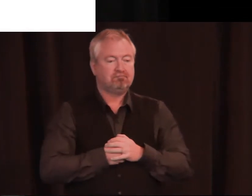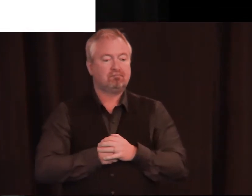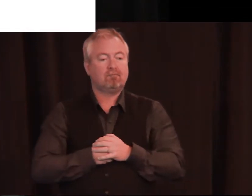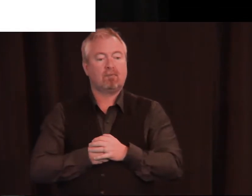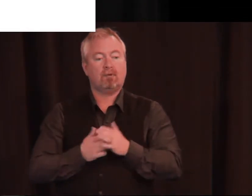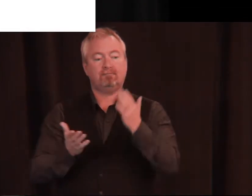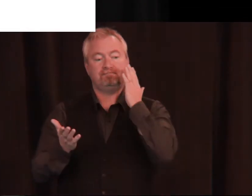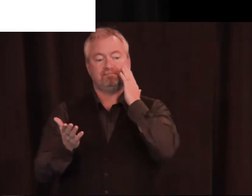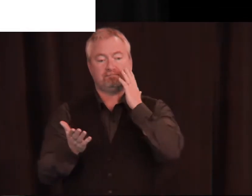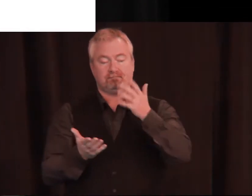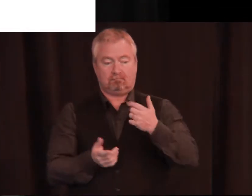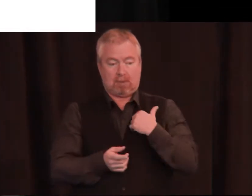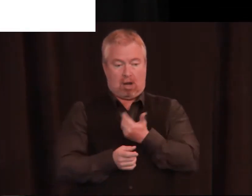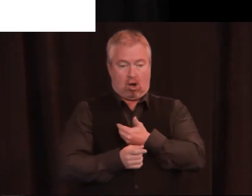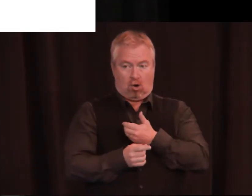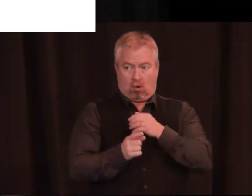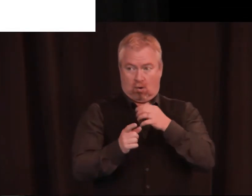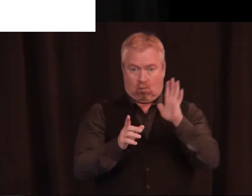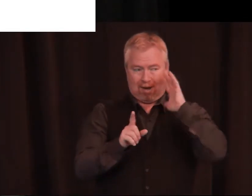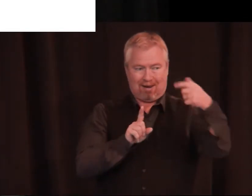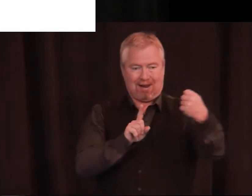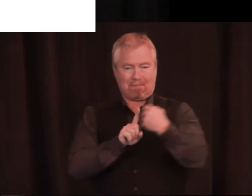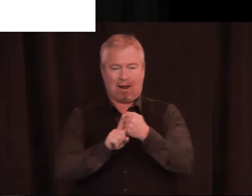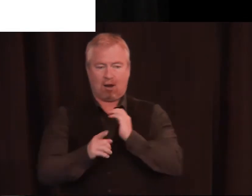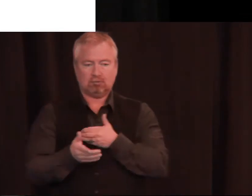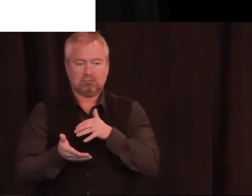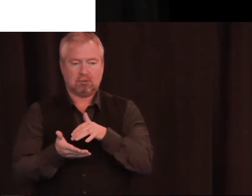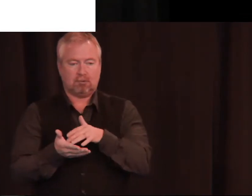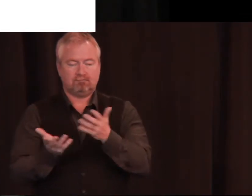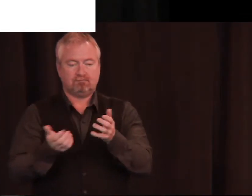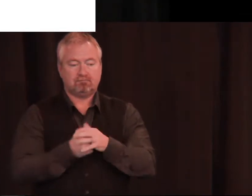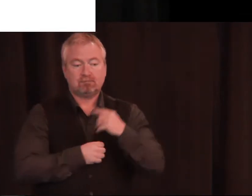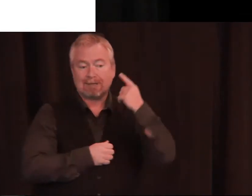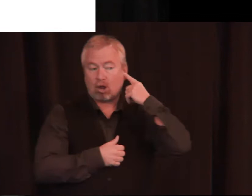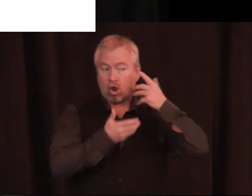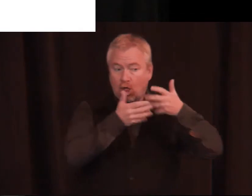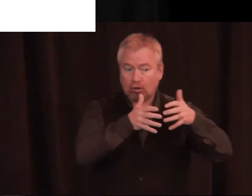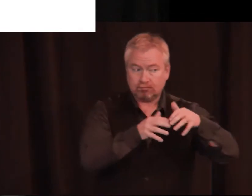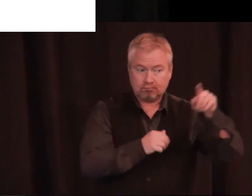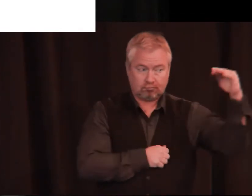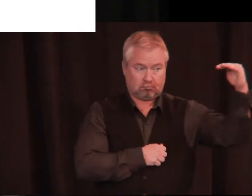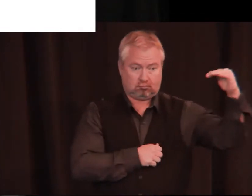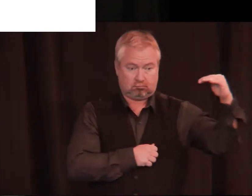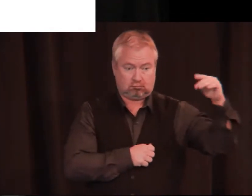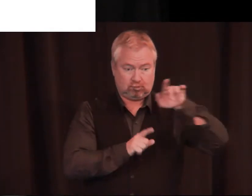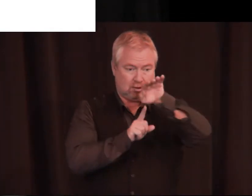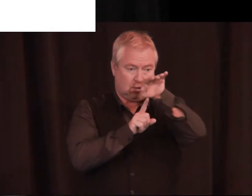First of all, degree of hearing loss can be a barrier. Also having a delay in hearing aid fitting.